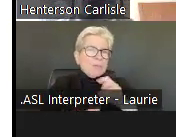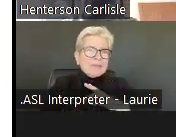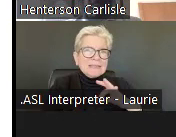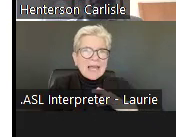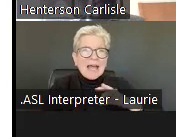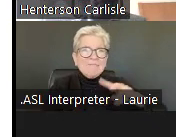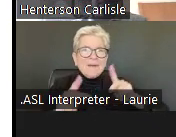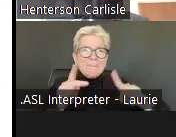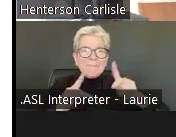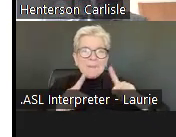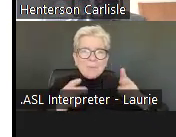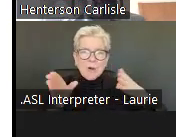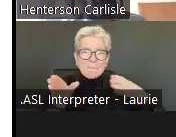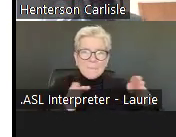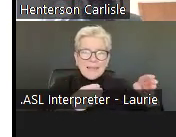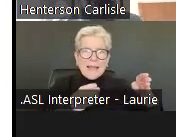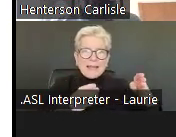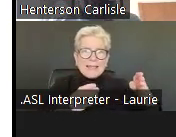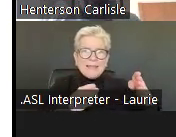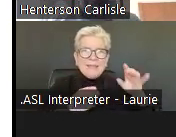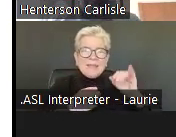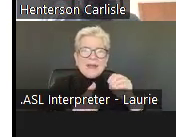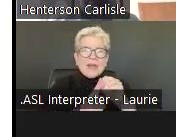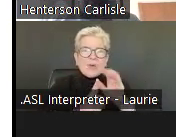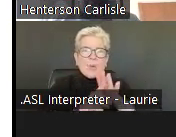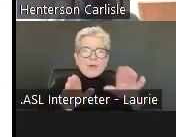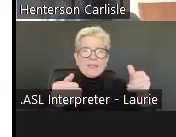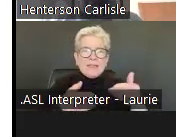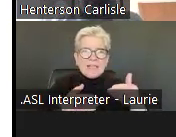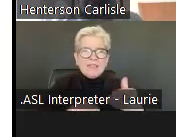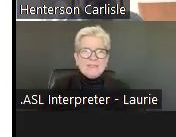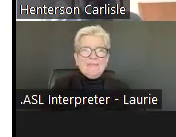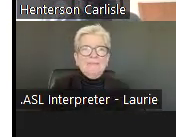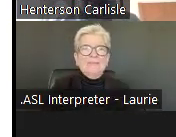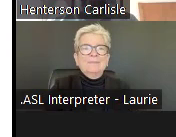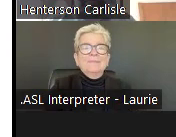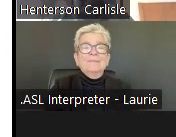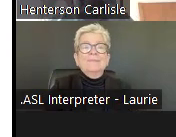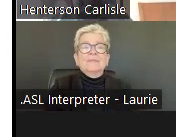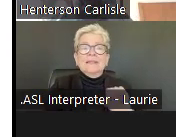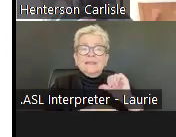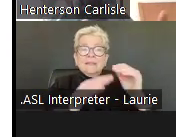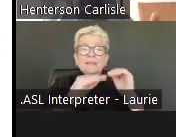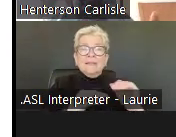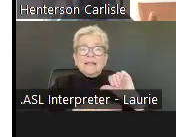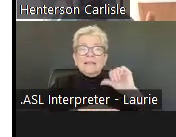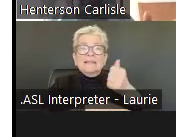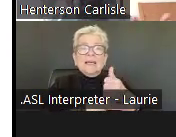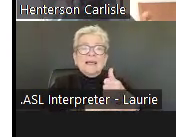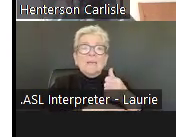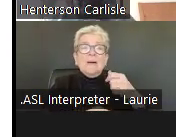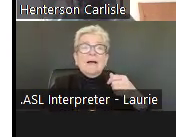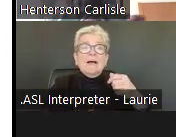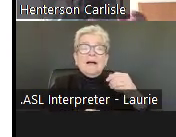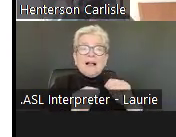are planning the orientation, setting clear objectives for the orientation, EXA knowing